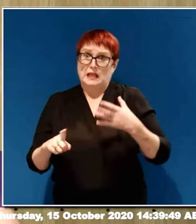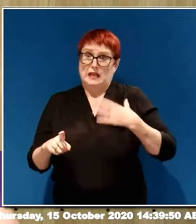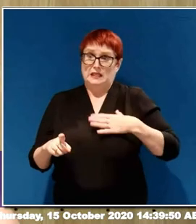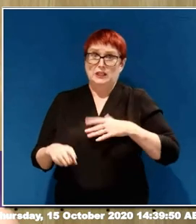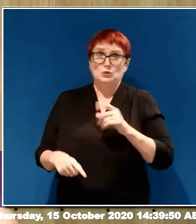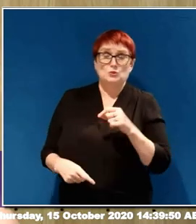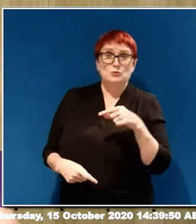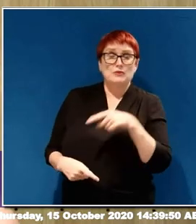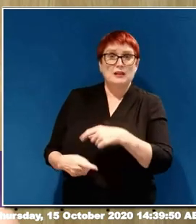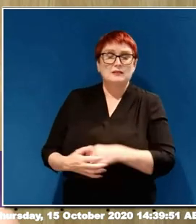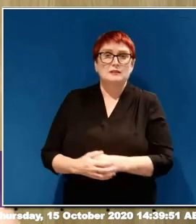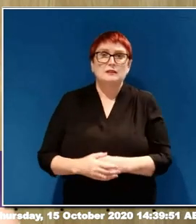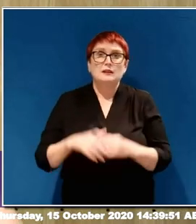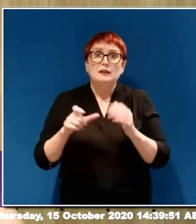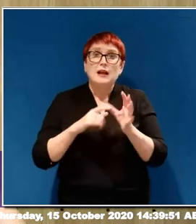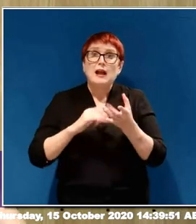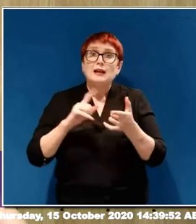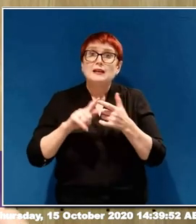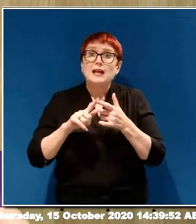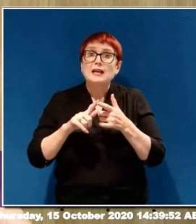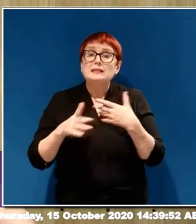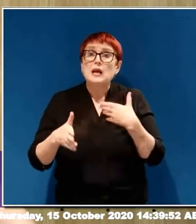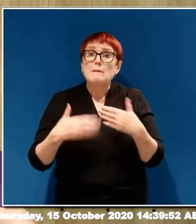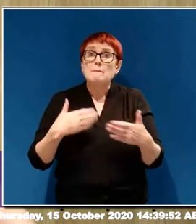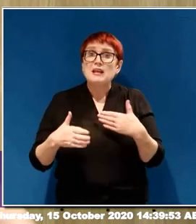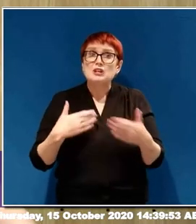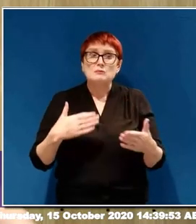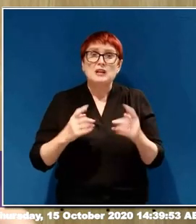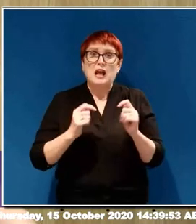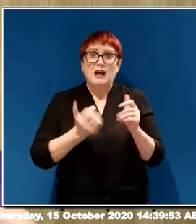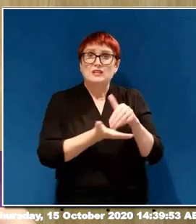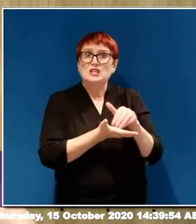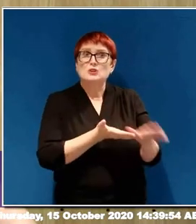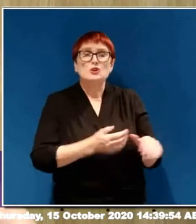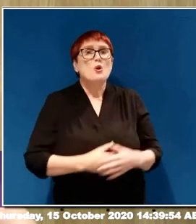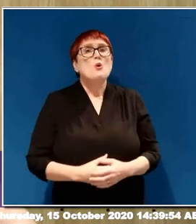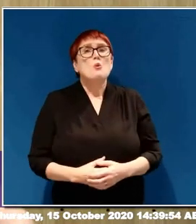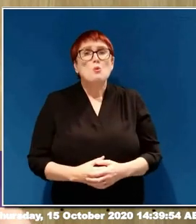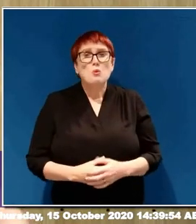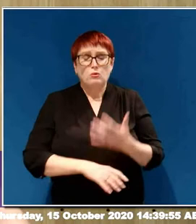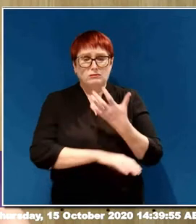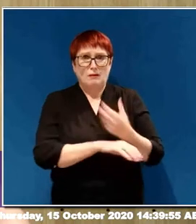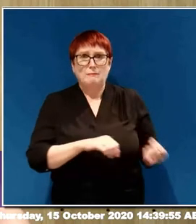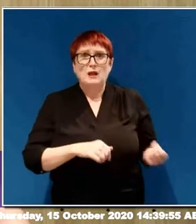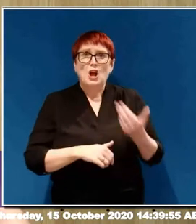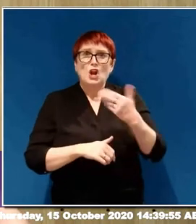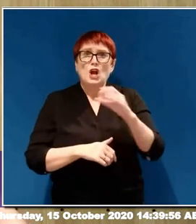90 per cent of my time, and even more so because of the amount of - the